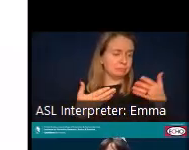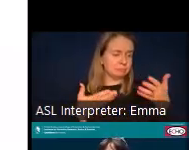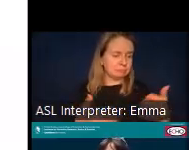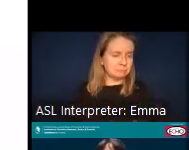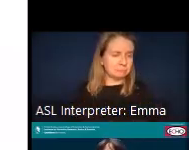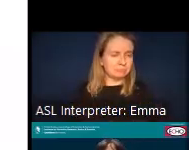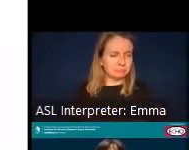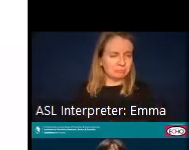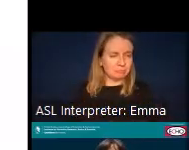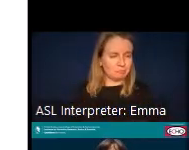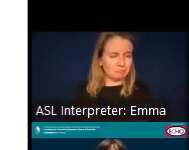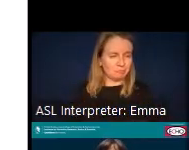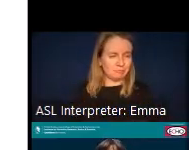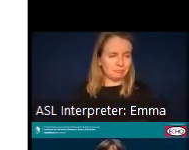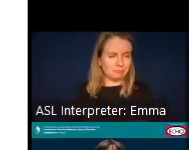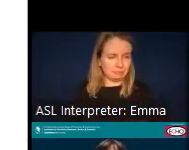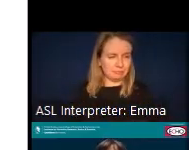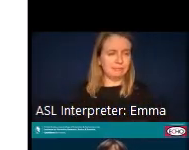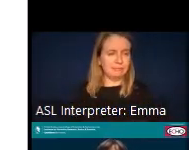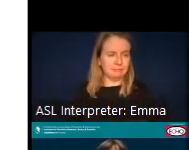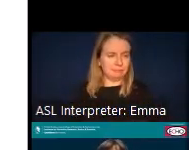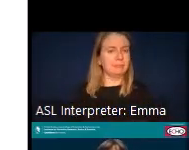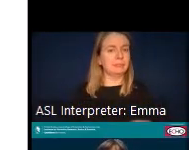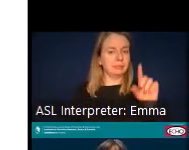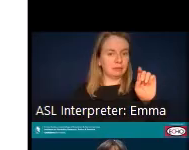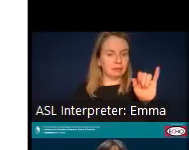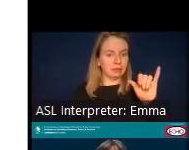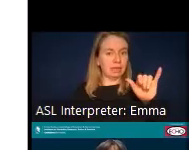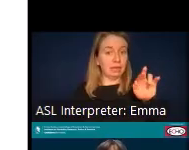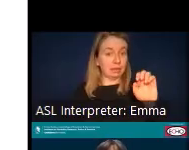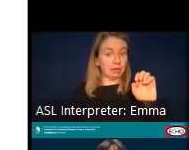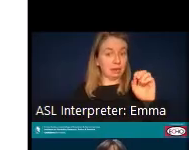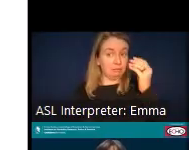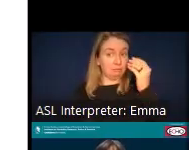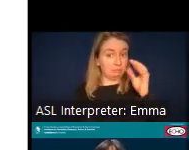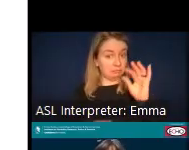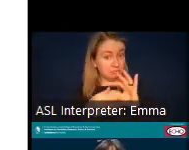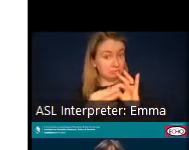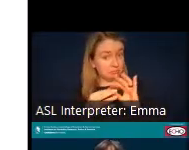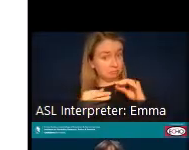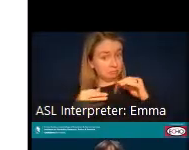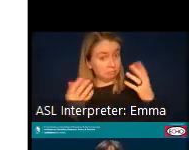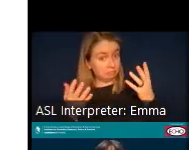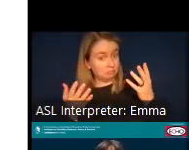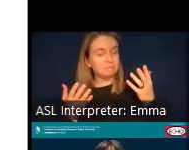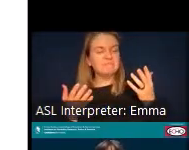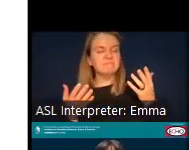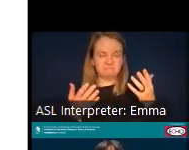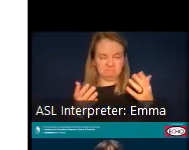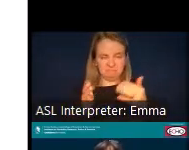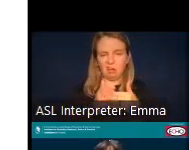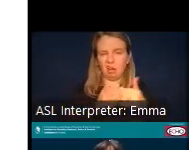again, what the daycare is reporting is that he is having frequent meltdowns.